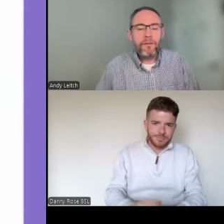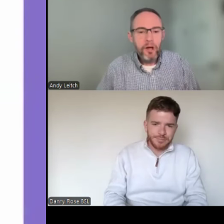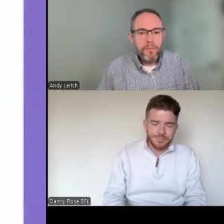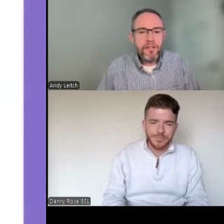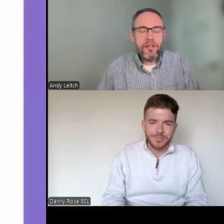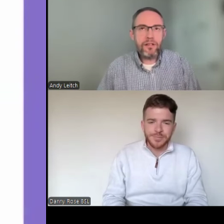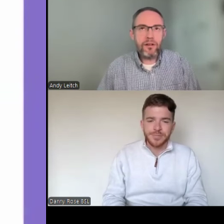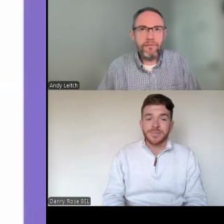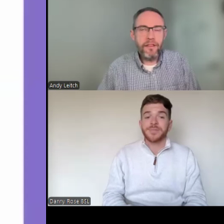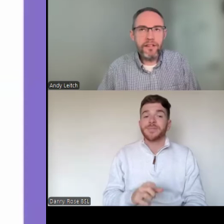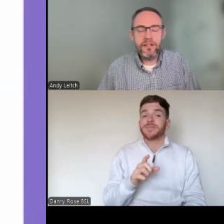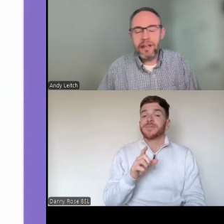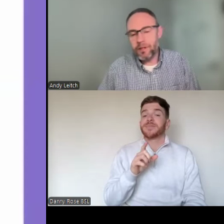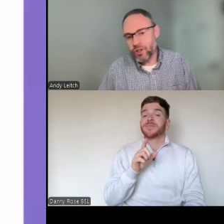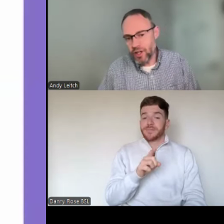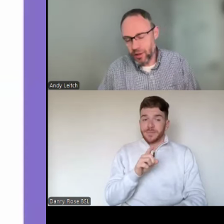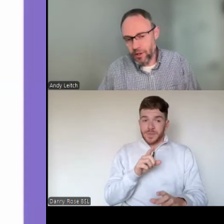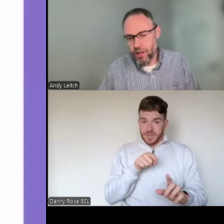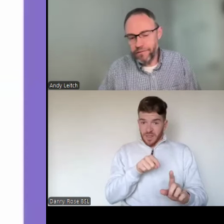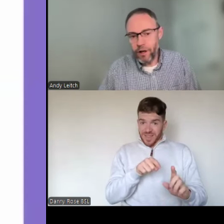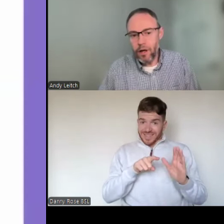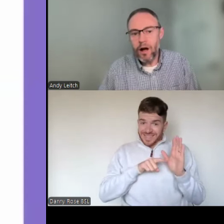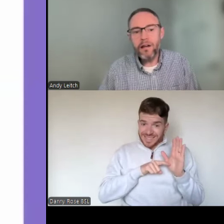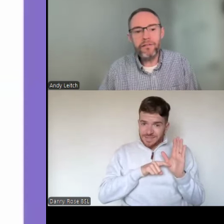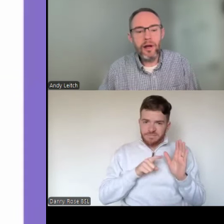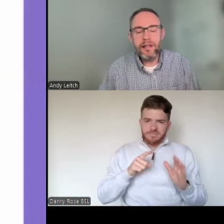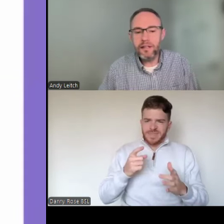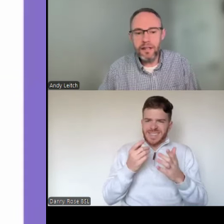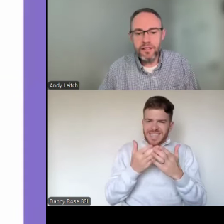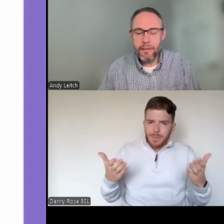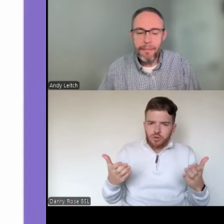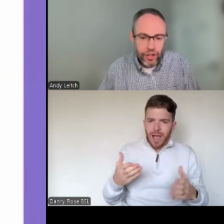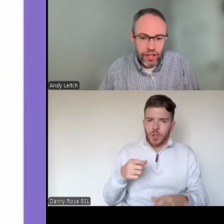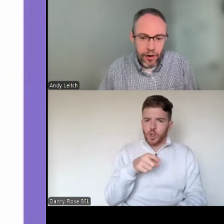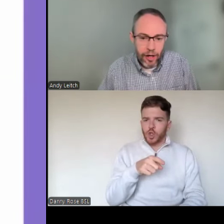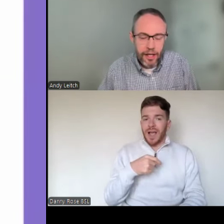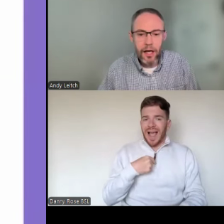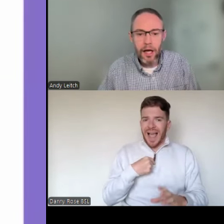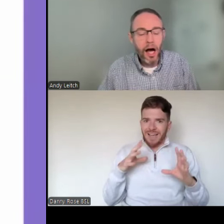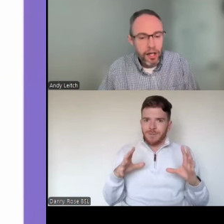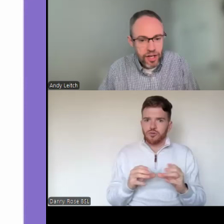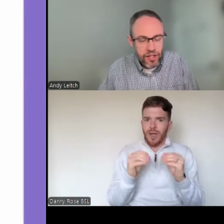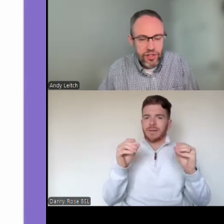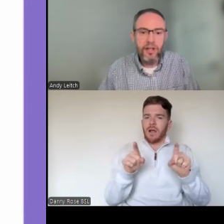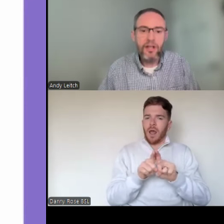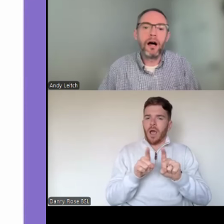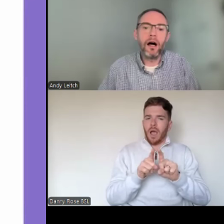For the purposes of this demonstration, the one that's going to follow, I have created this imaginary artist.